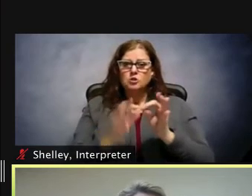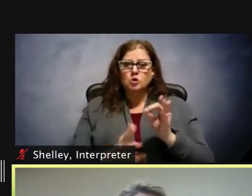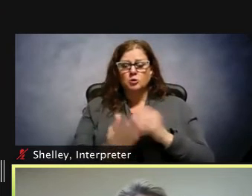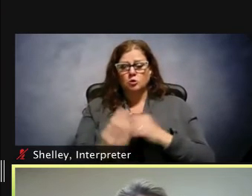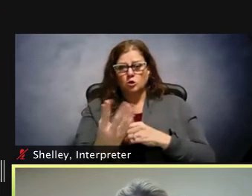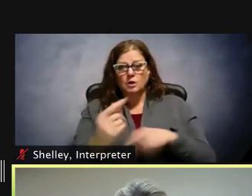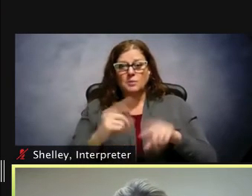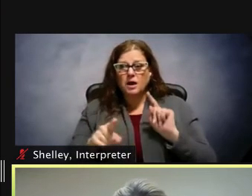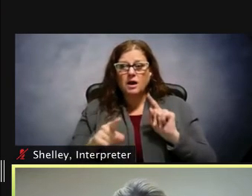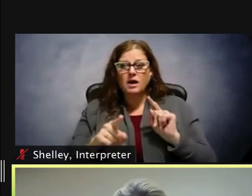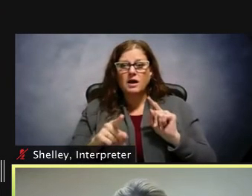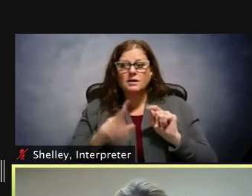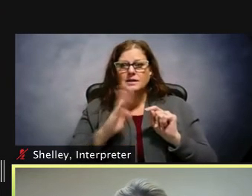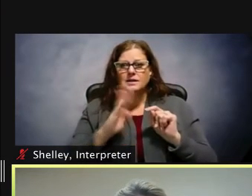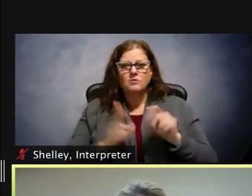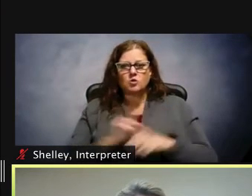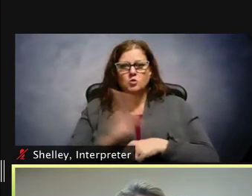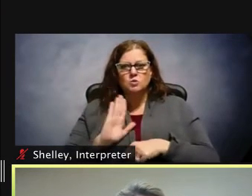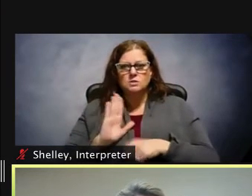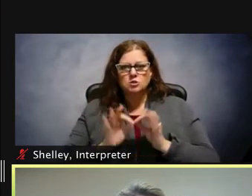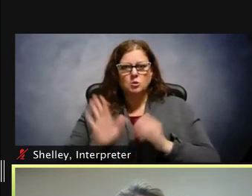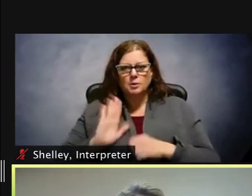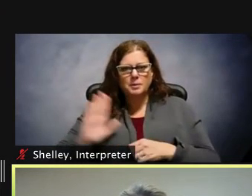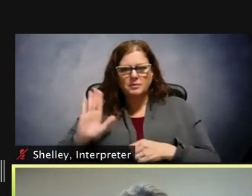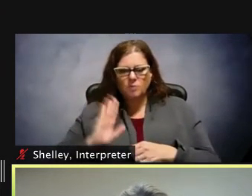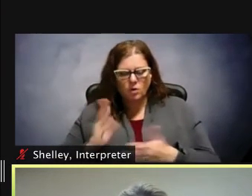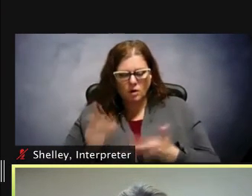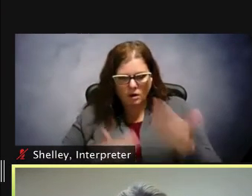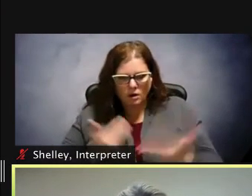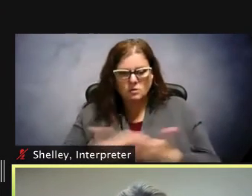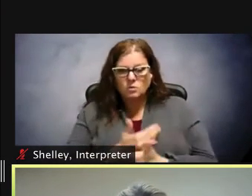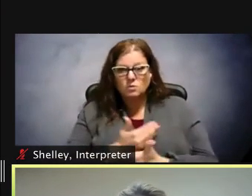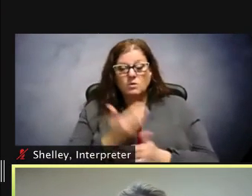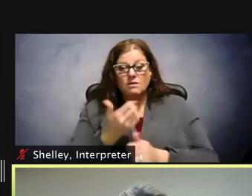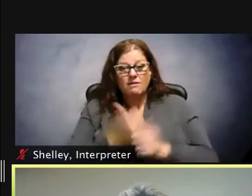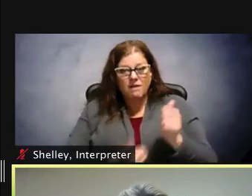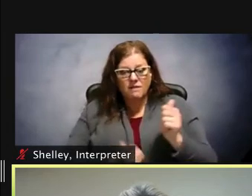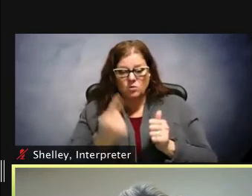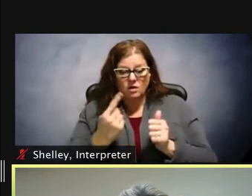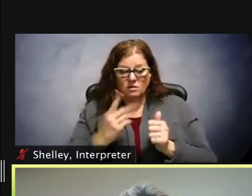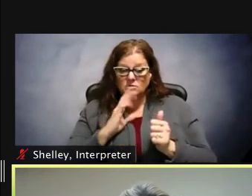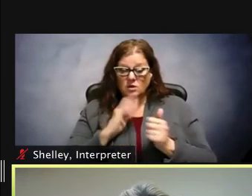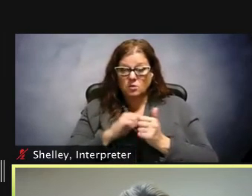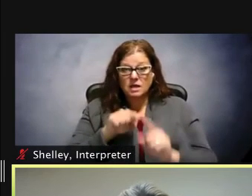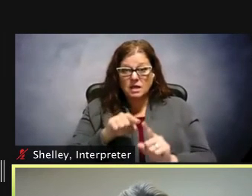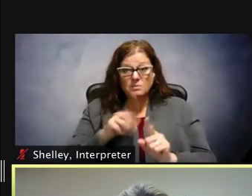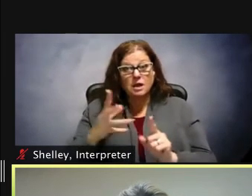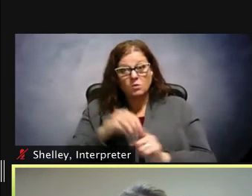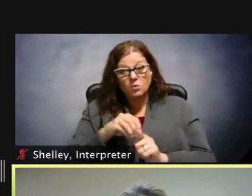never used an interpreter before. So everybody he has talked to including, you know, his parents